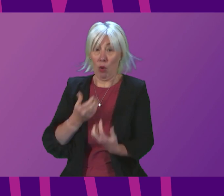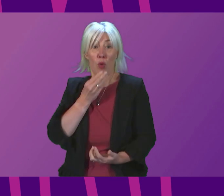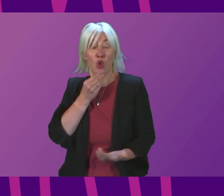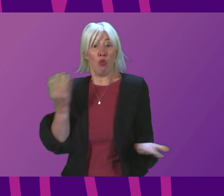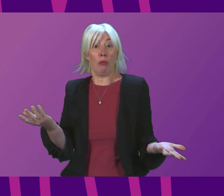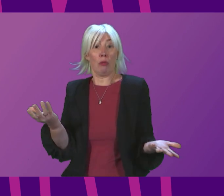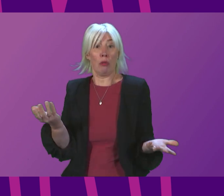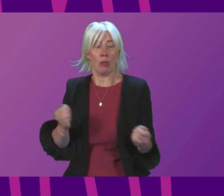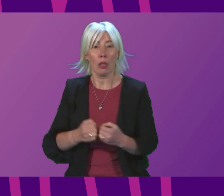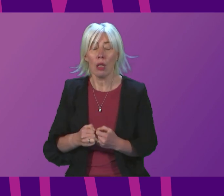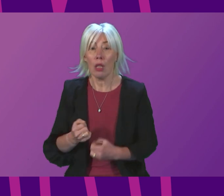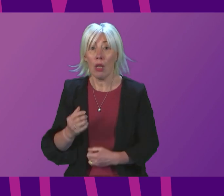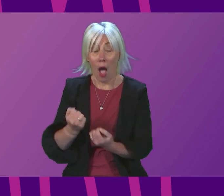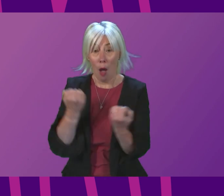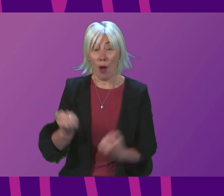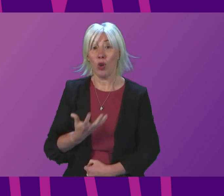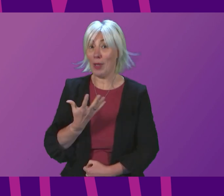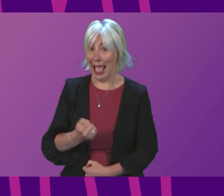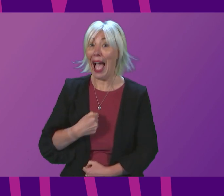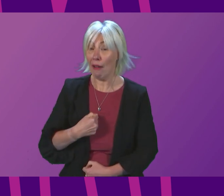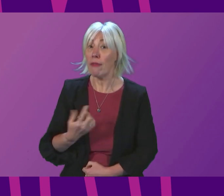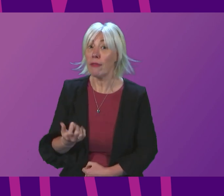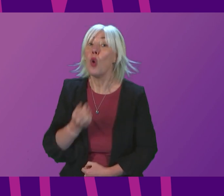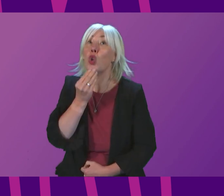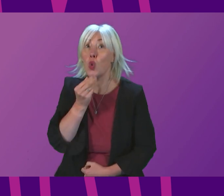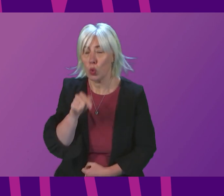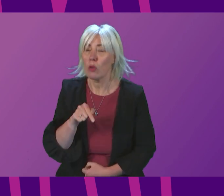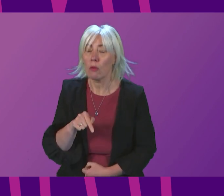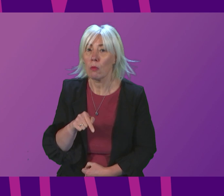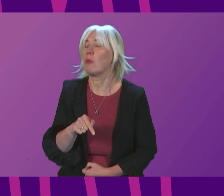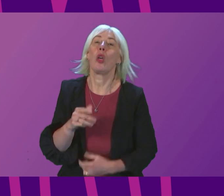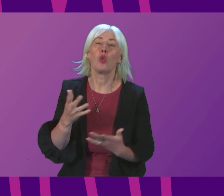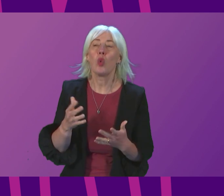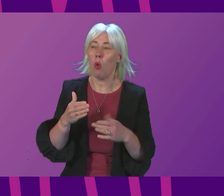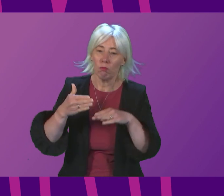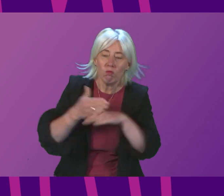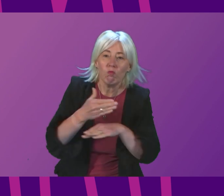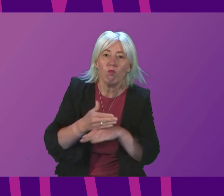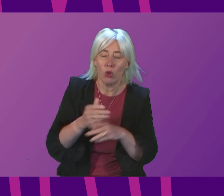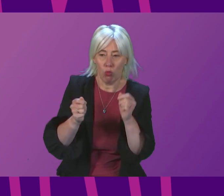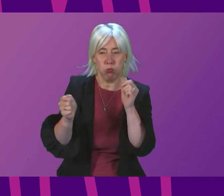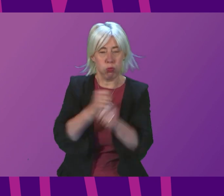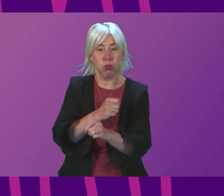Where we do hold powers, we are using them, so we are taking game-changing action to lift